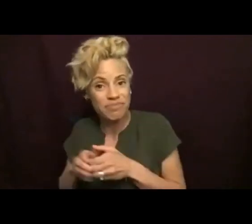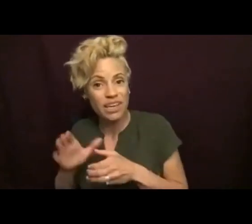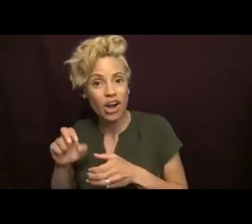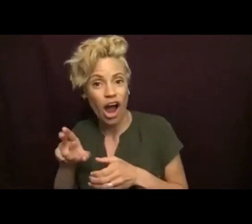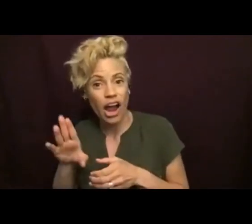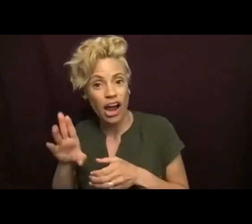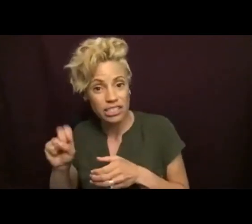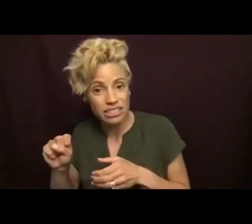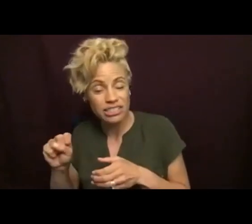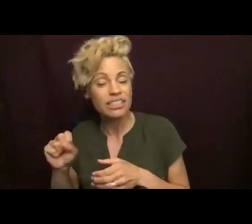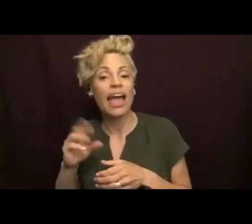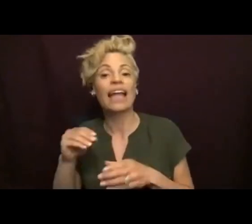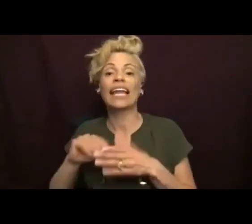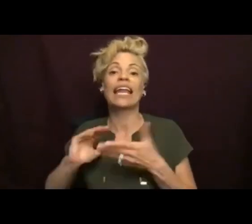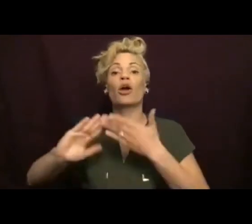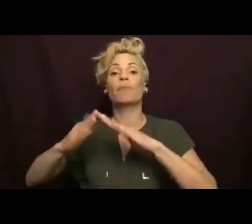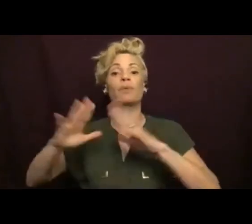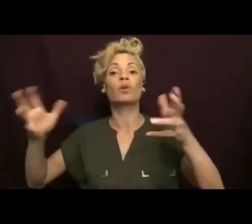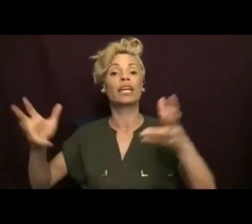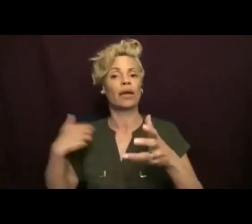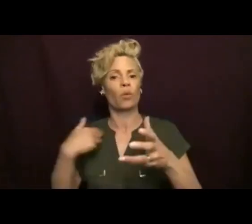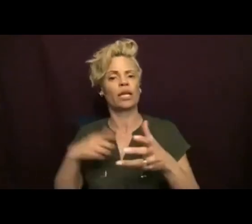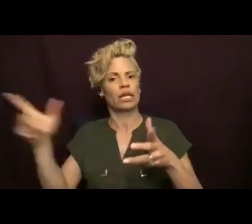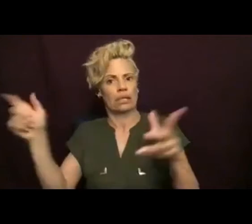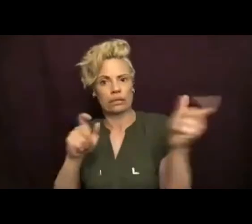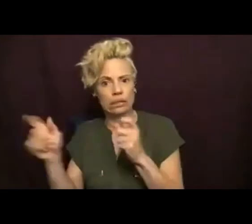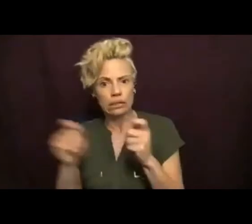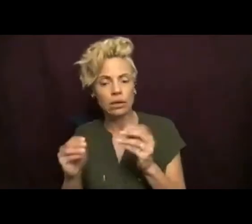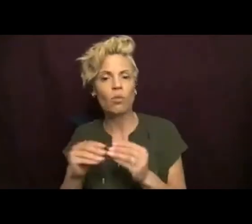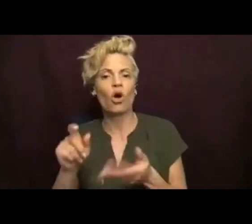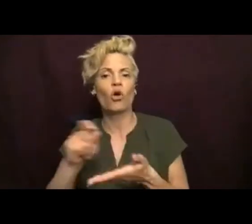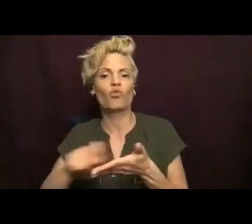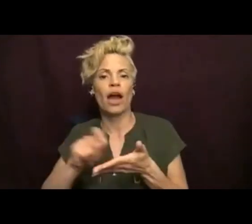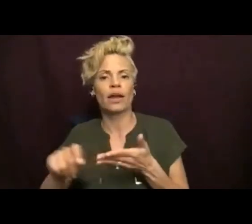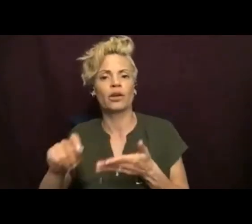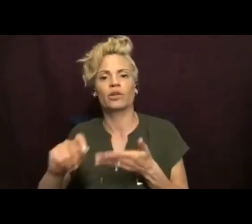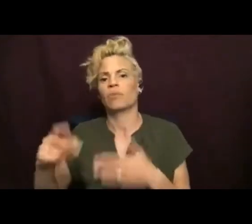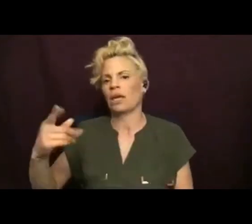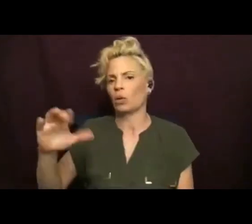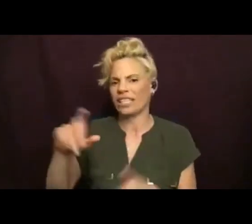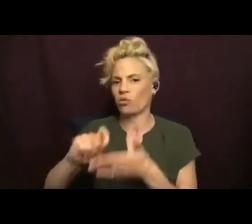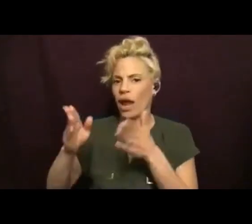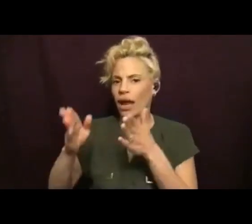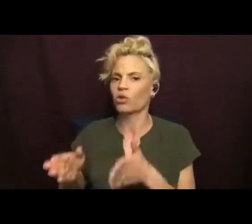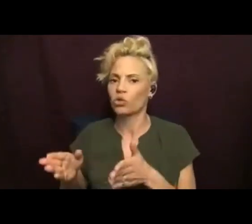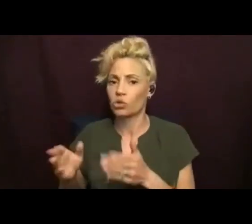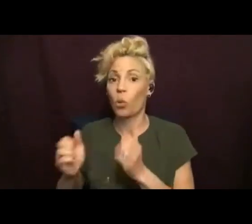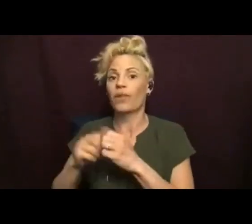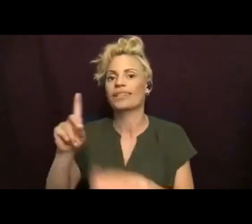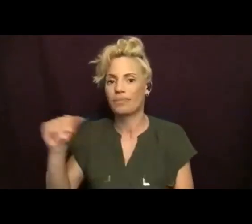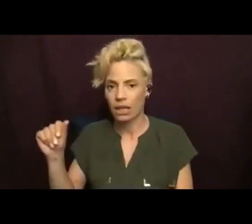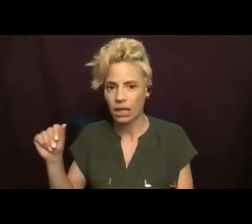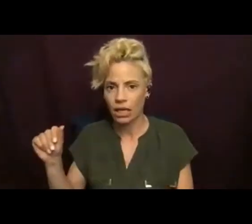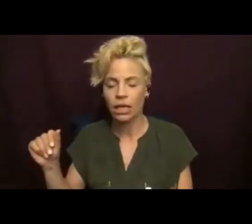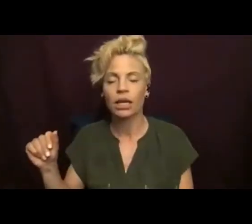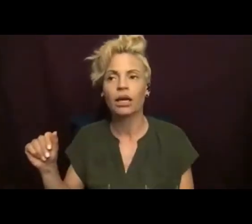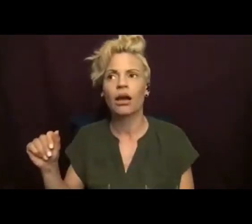more writers of color with disabilities, I think we need to ask other marginalized groups,